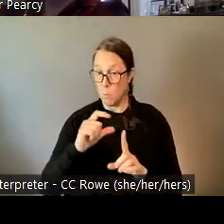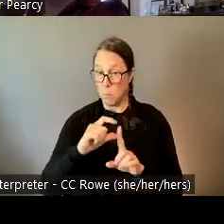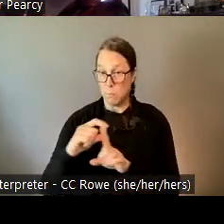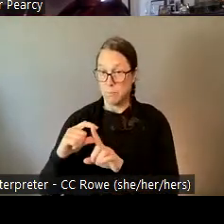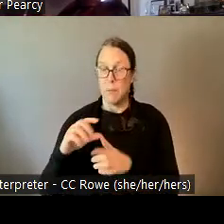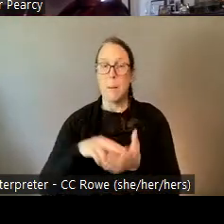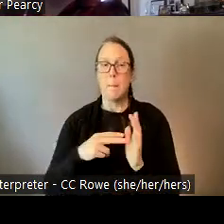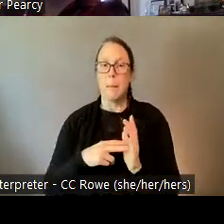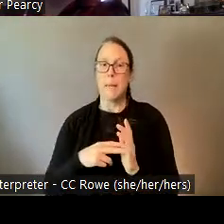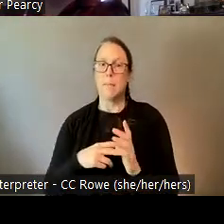by people's low vision.